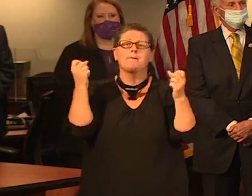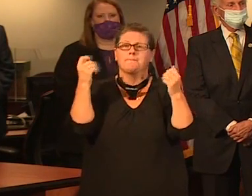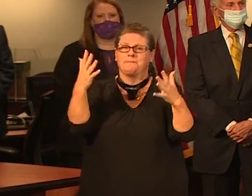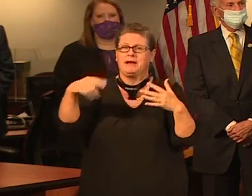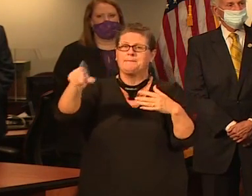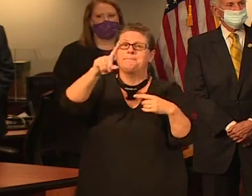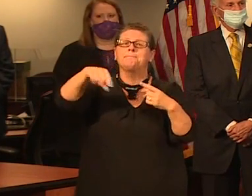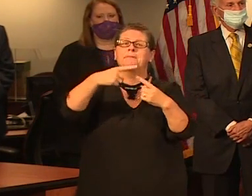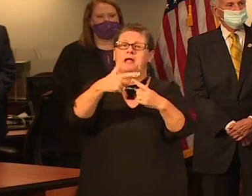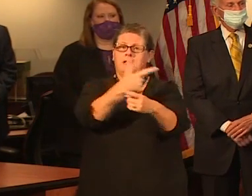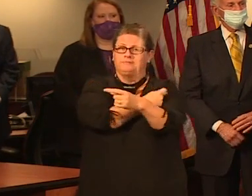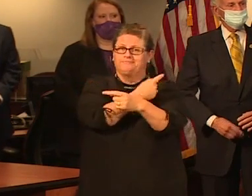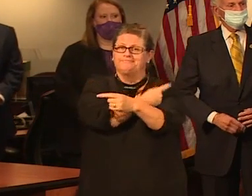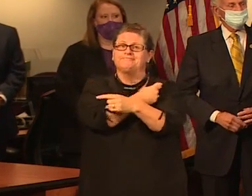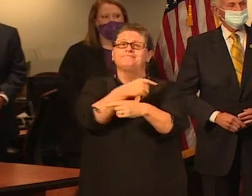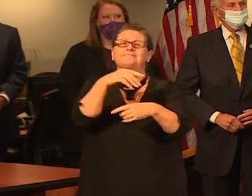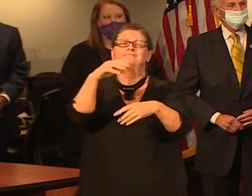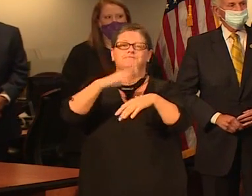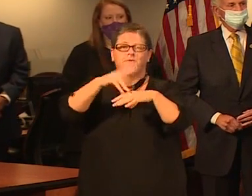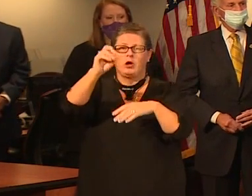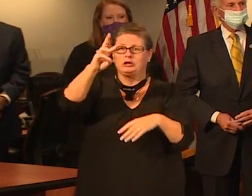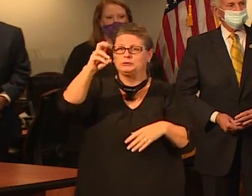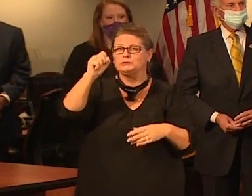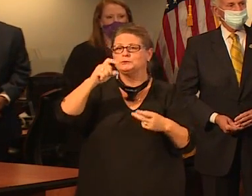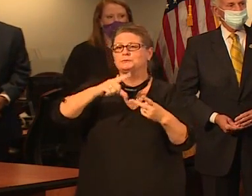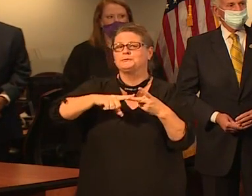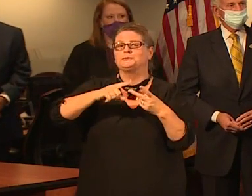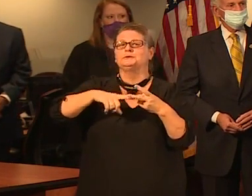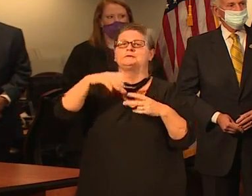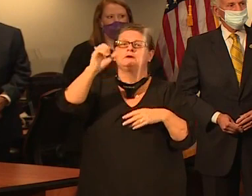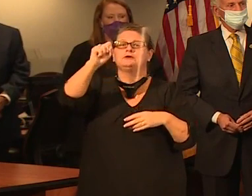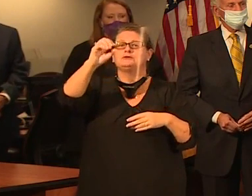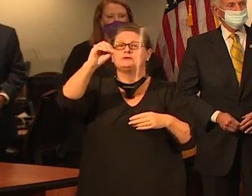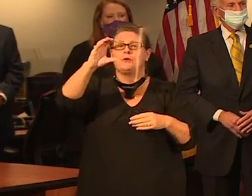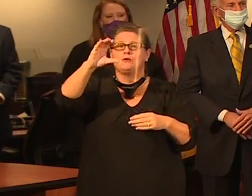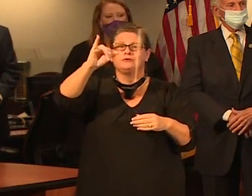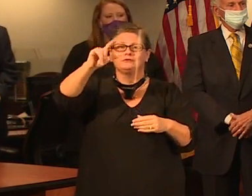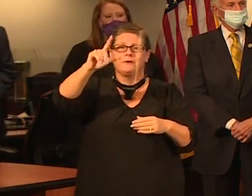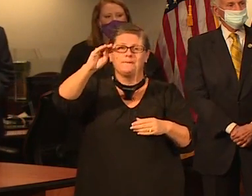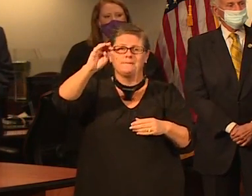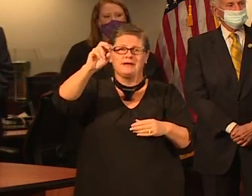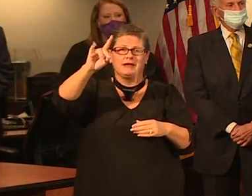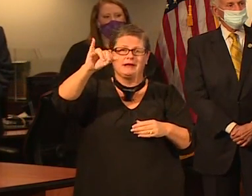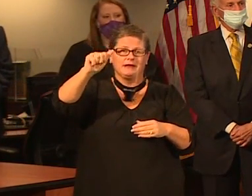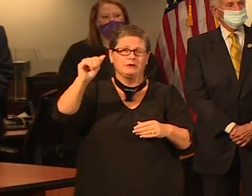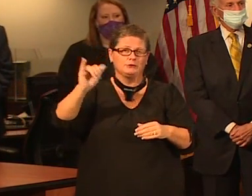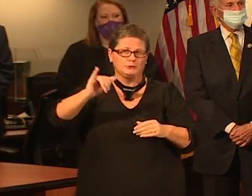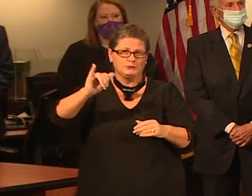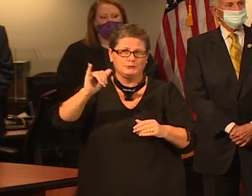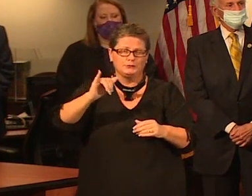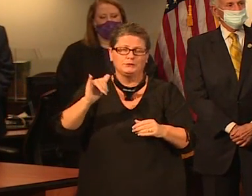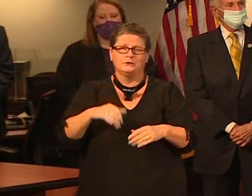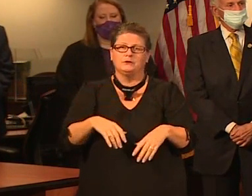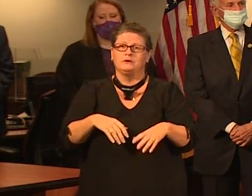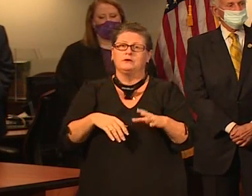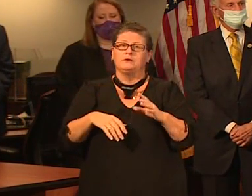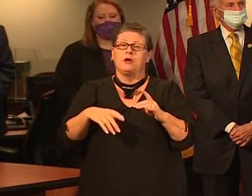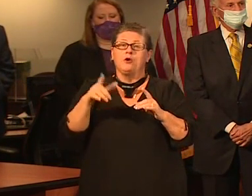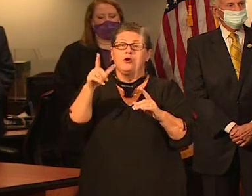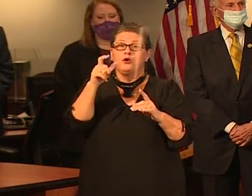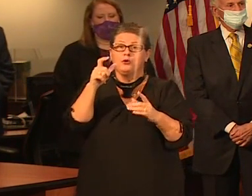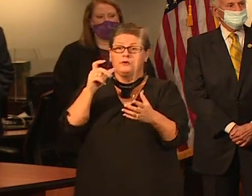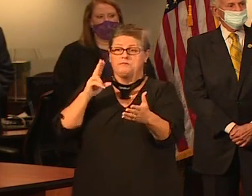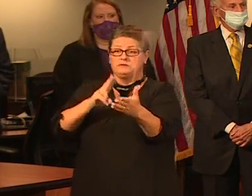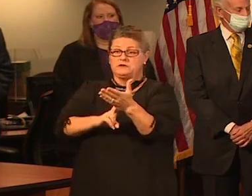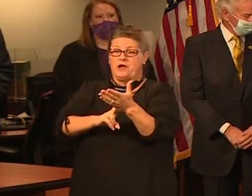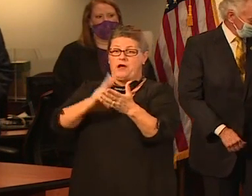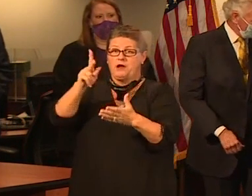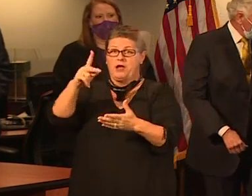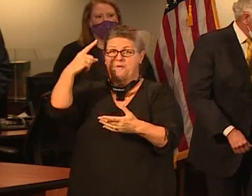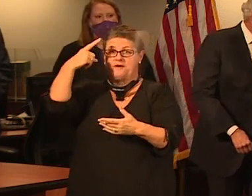AS DIRECTOR TAYLOR HAS MENTIONED, WE HAVE HEARD A LOT ABOUT COVID VACCINES IN THE NEWS.